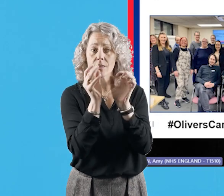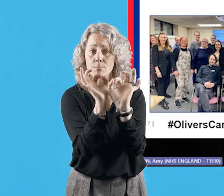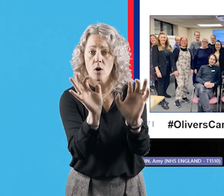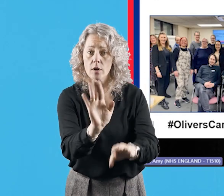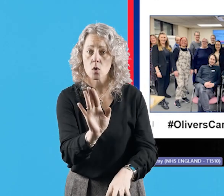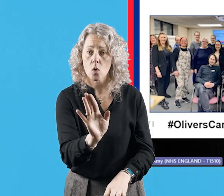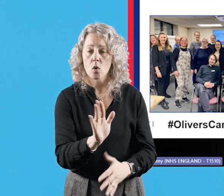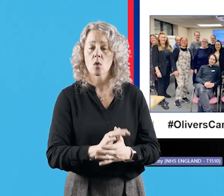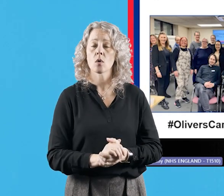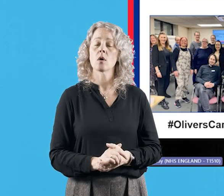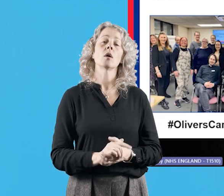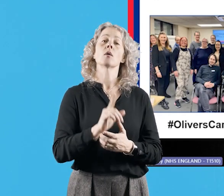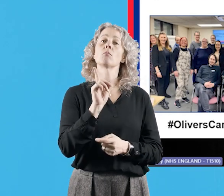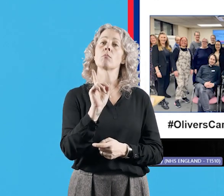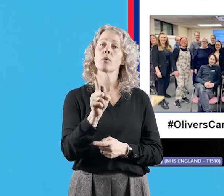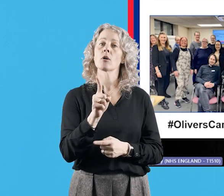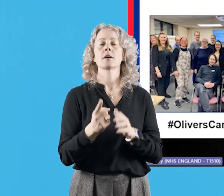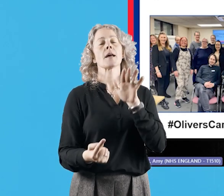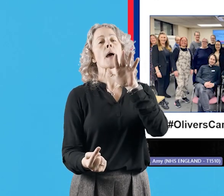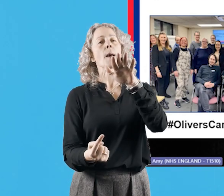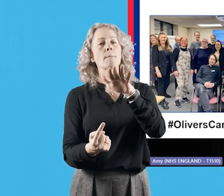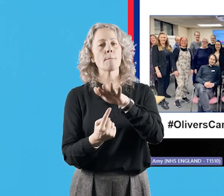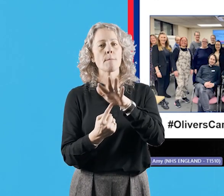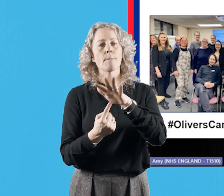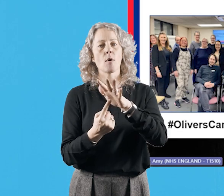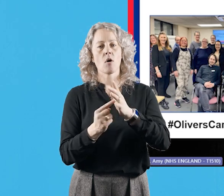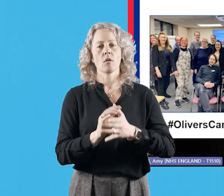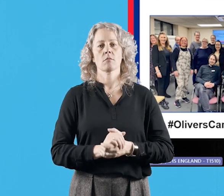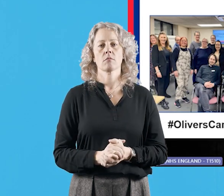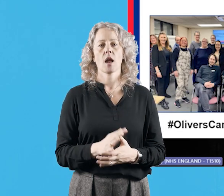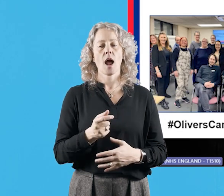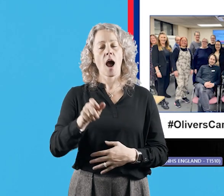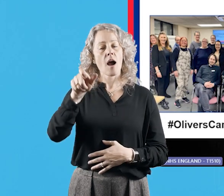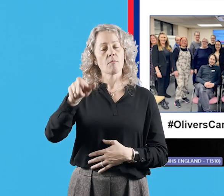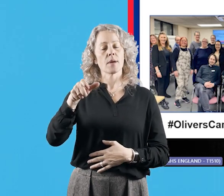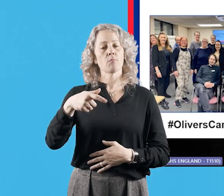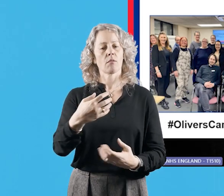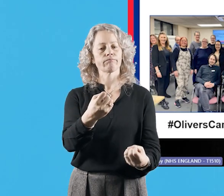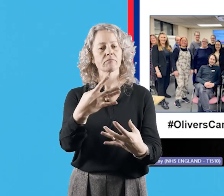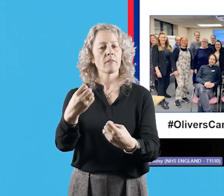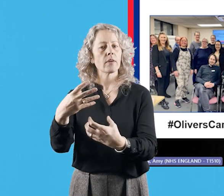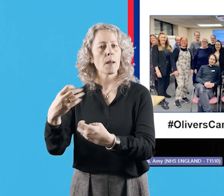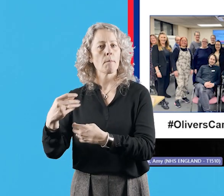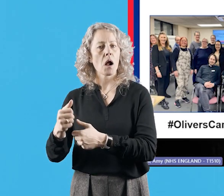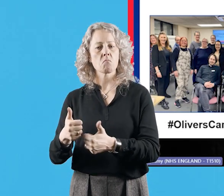saying everything's perfect, but that's really important that we've got people giving us that feedback.